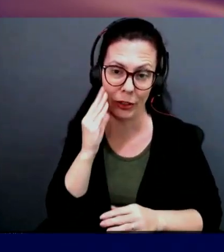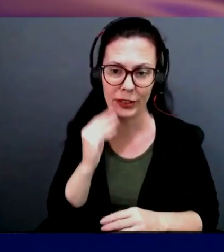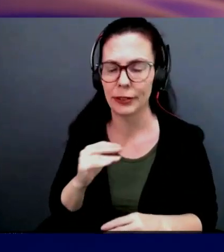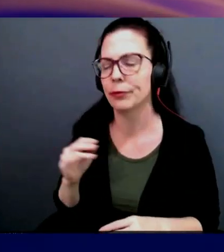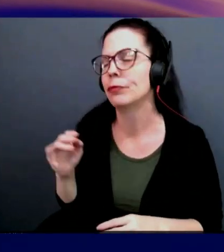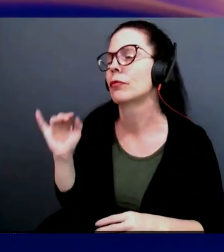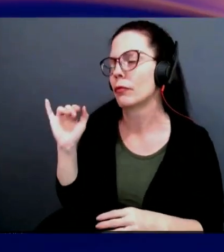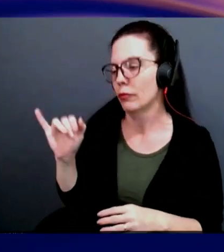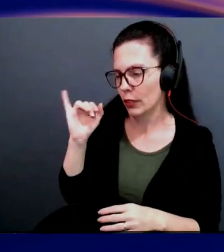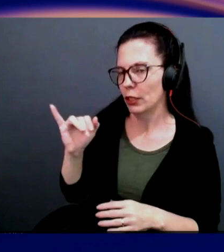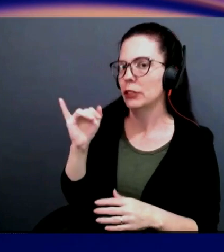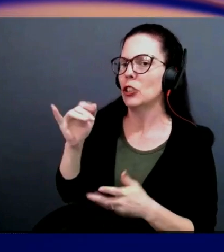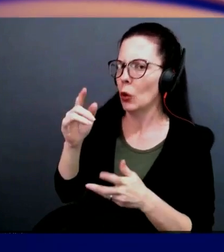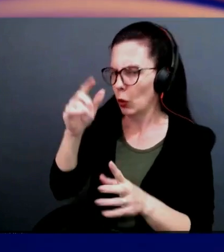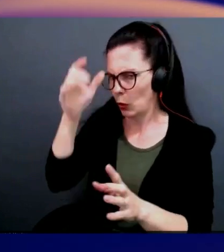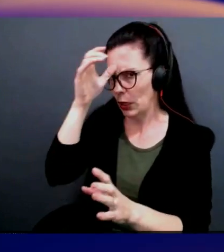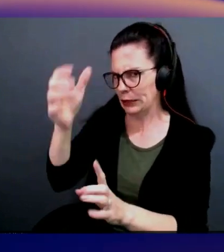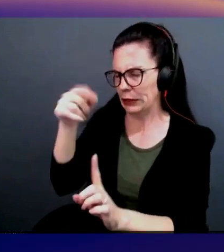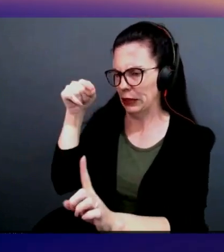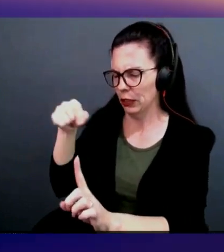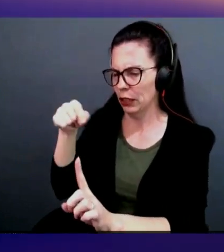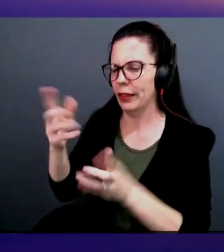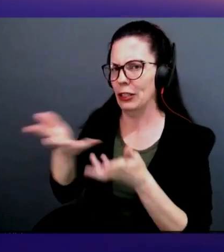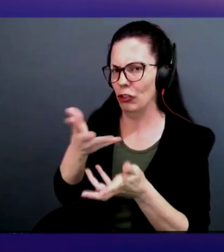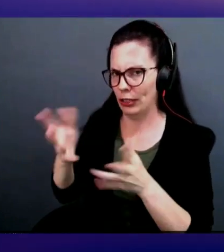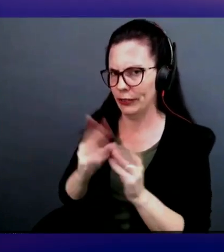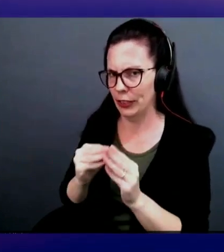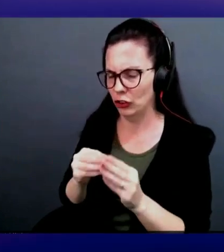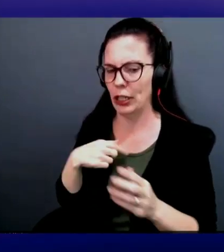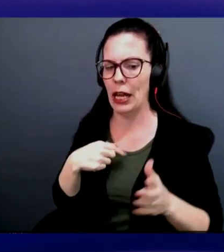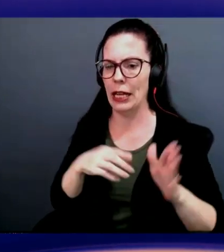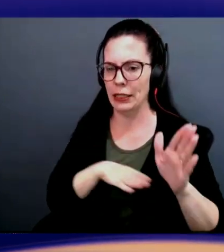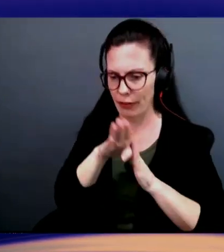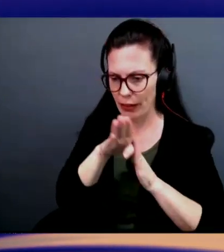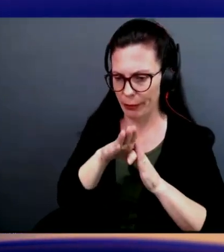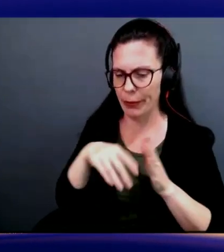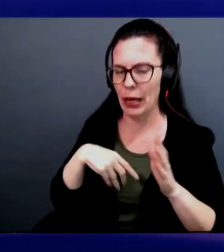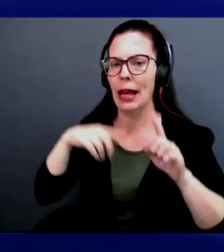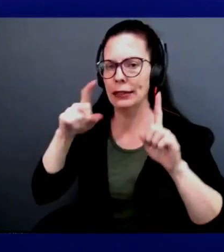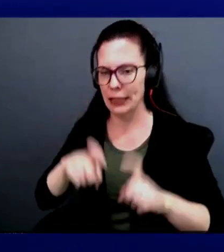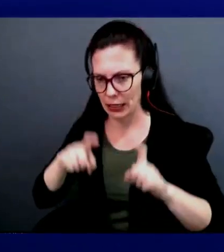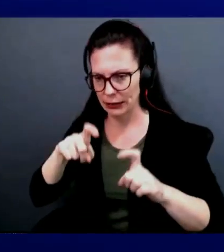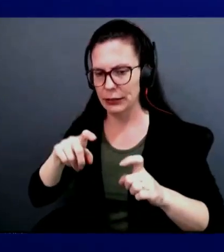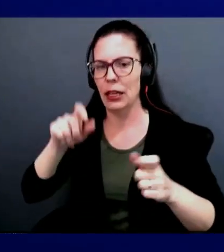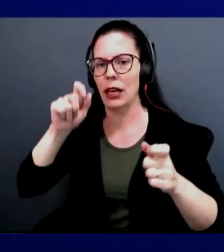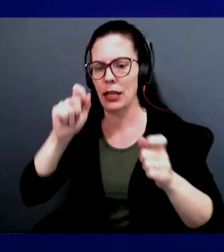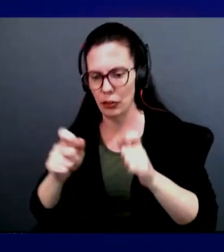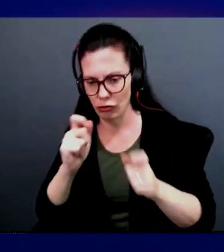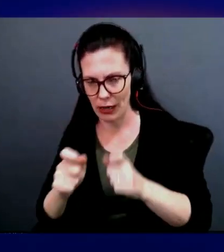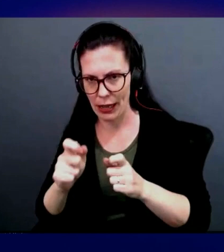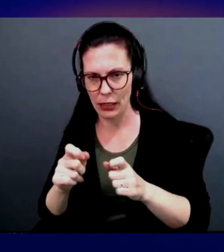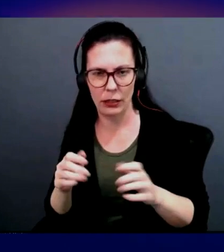is I develop, I test, I iterate at small scale on part of my data.